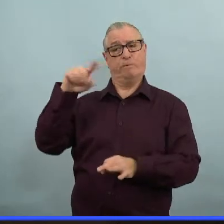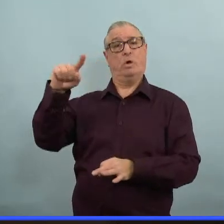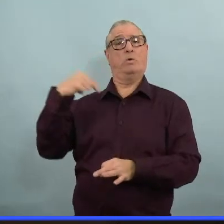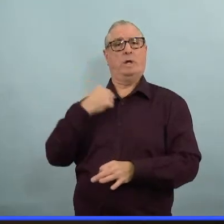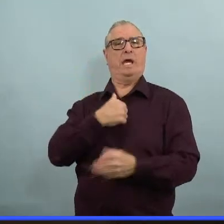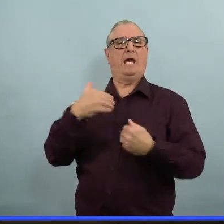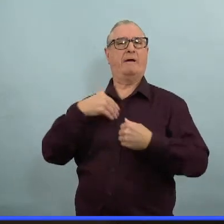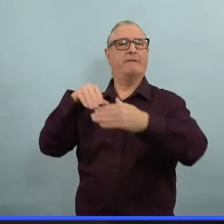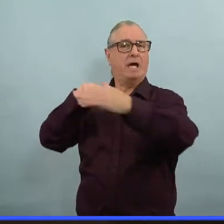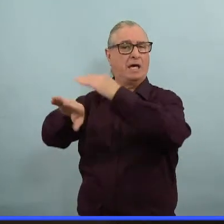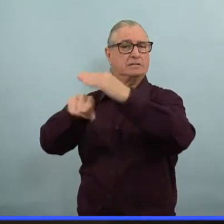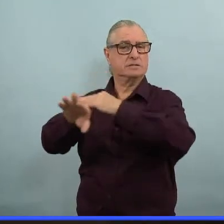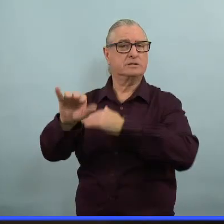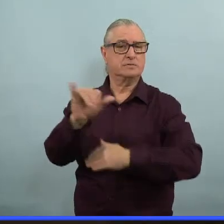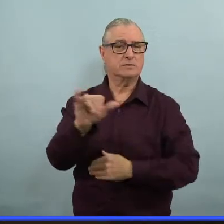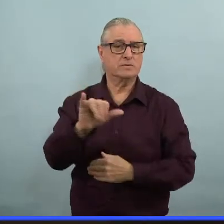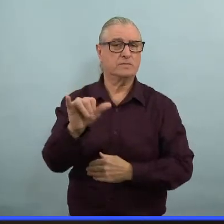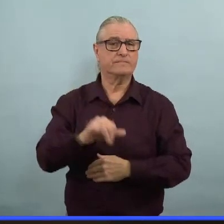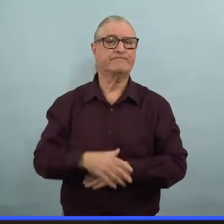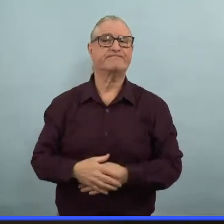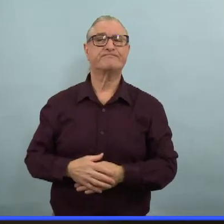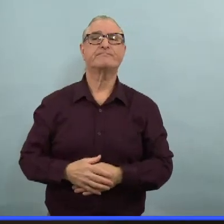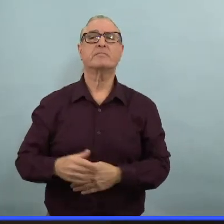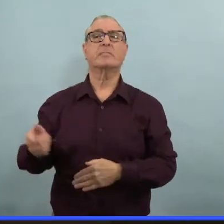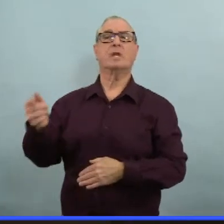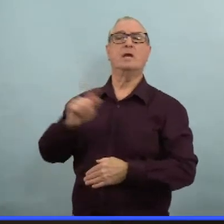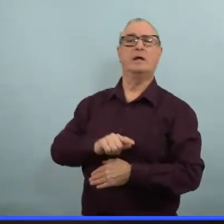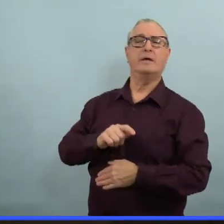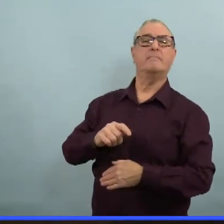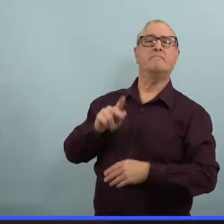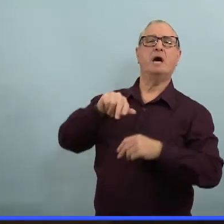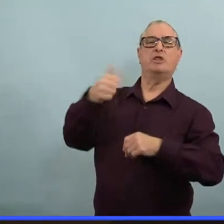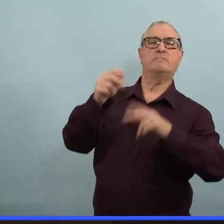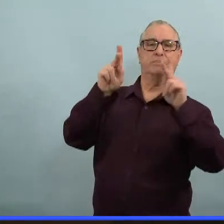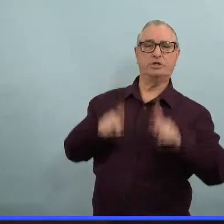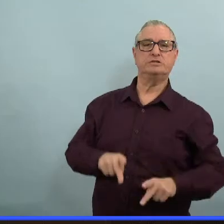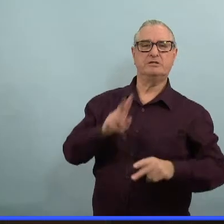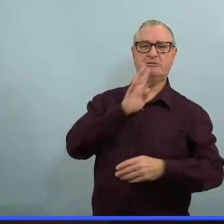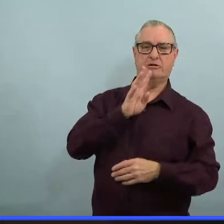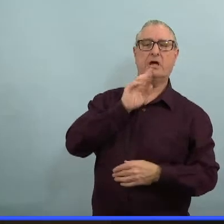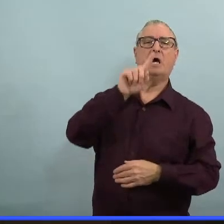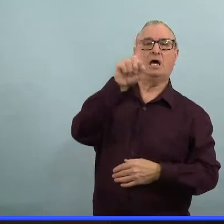living in fear right now those are the ones living in fear not general society that they continue to